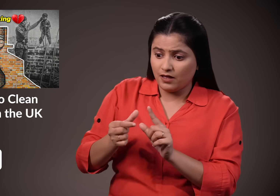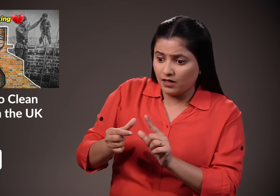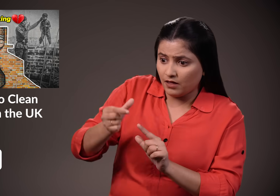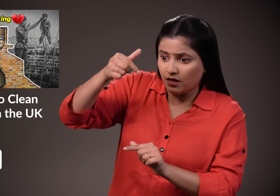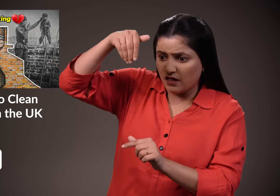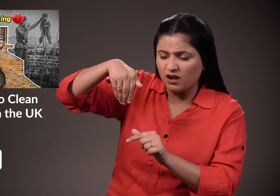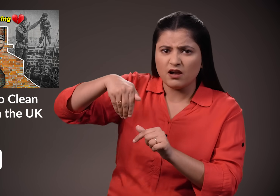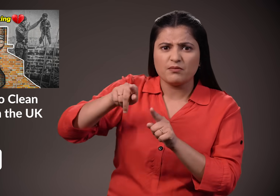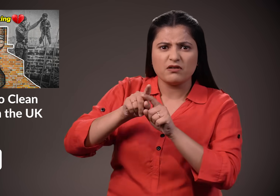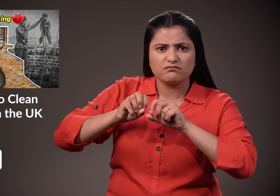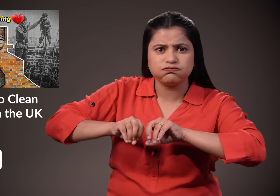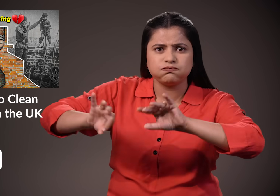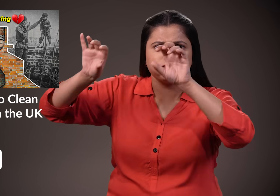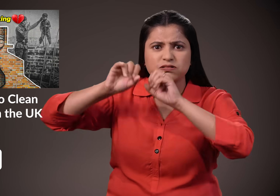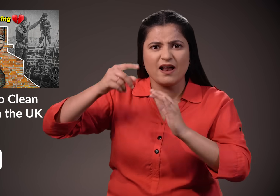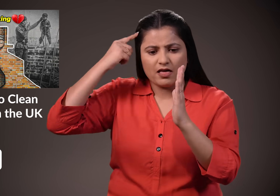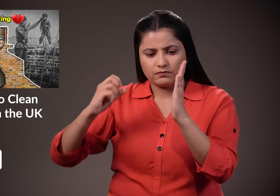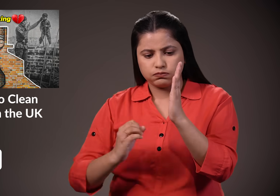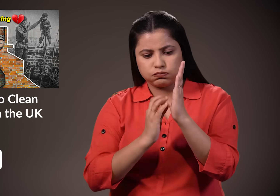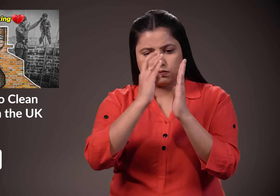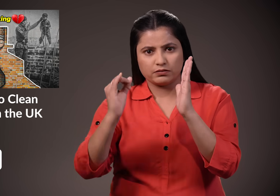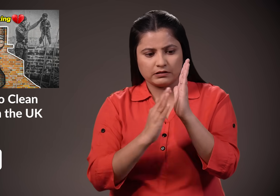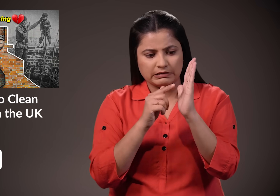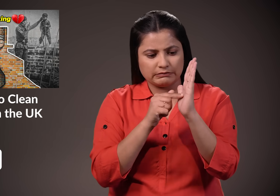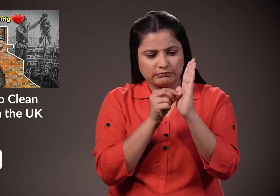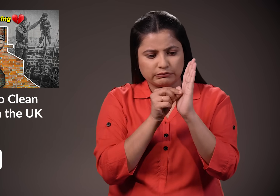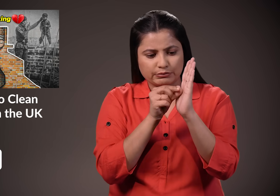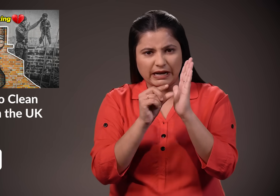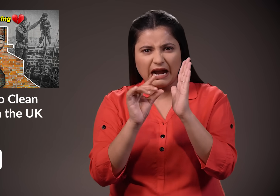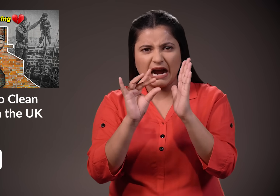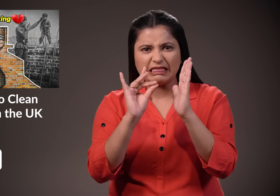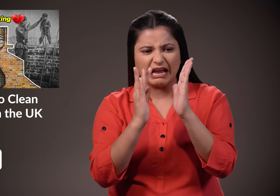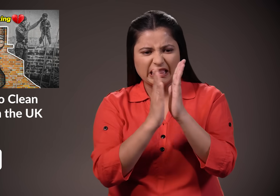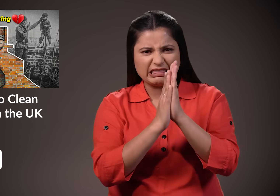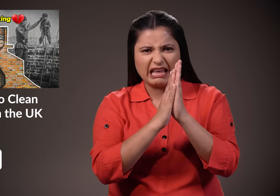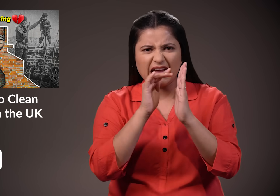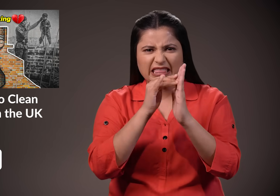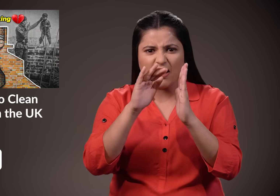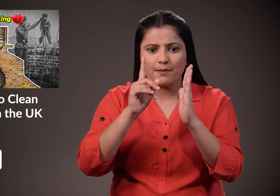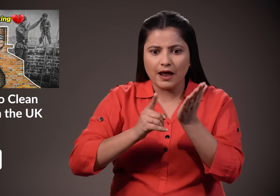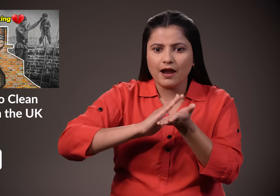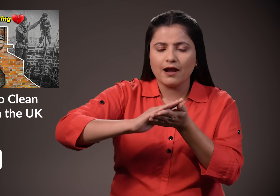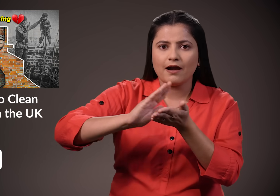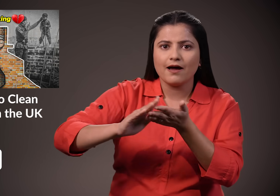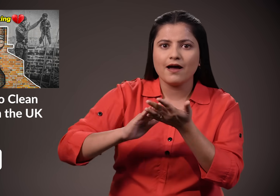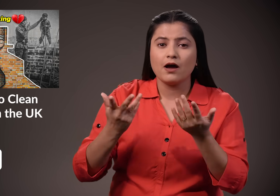The soot gets accumalated on the chimney walls and needs to be cleaned regularly.